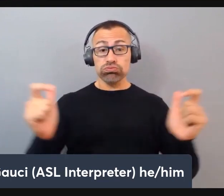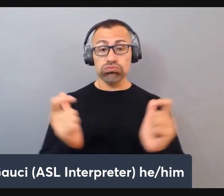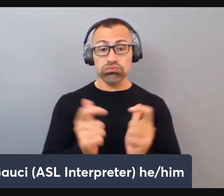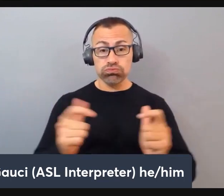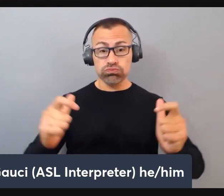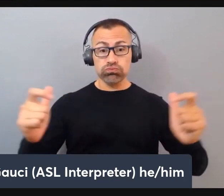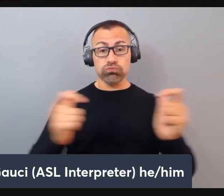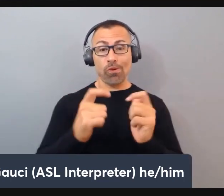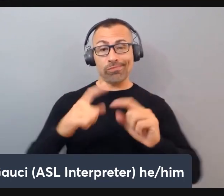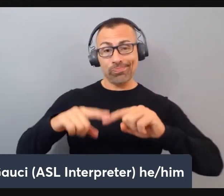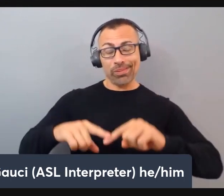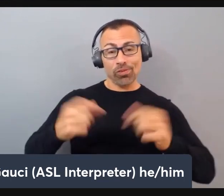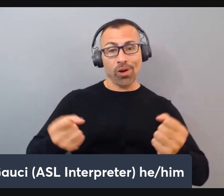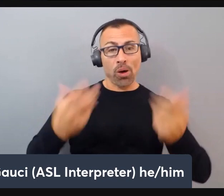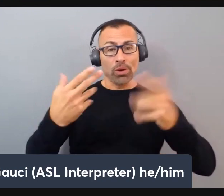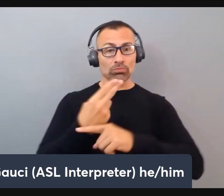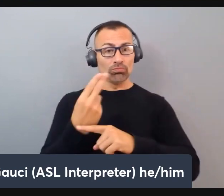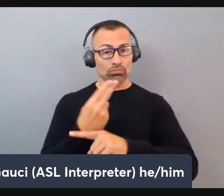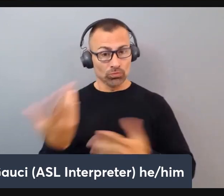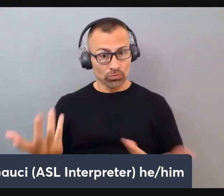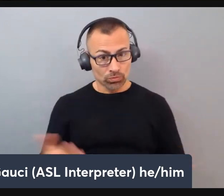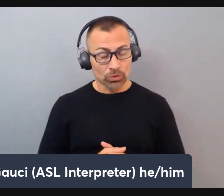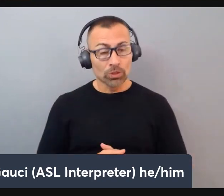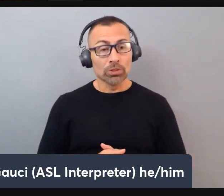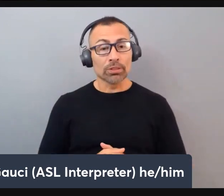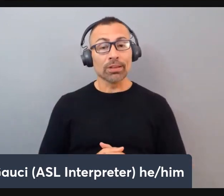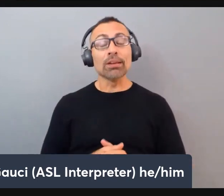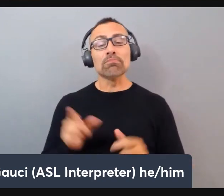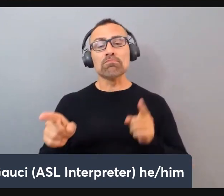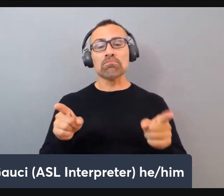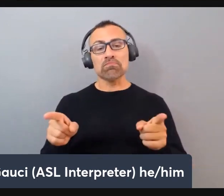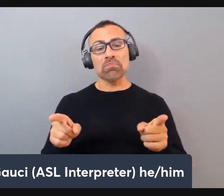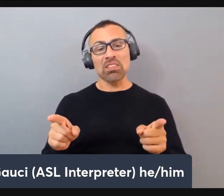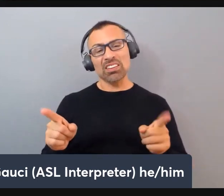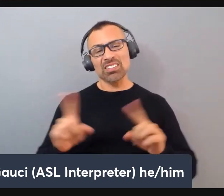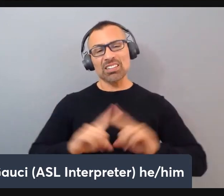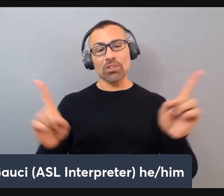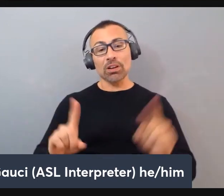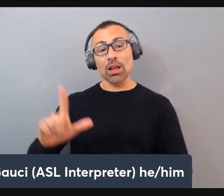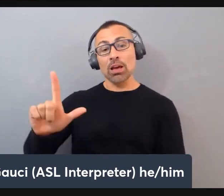And there are differences between the two. So, AWS Lambda, I would choose that every time